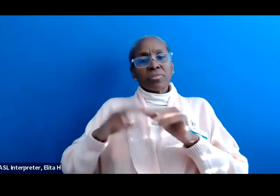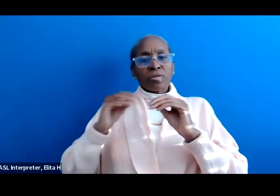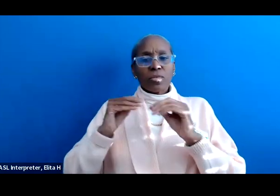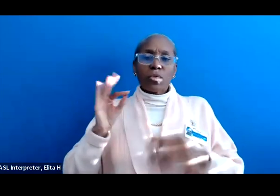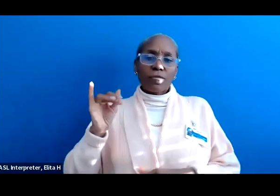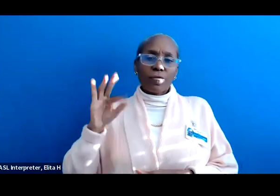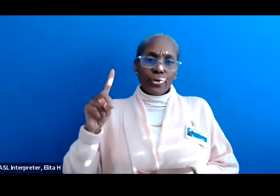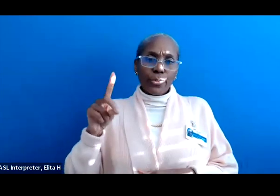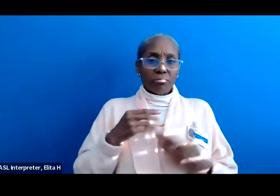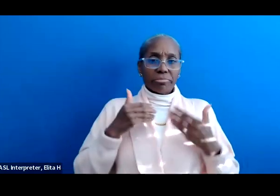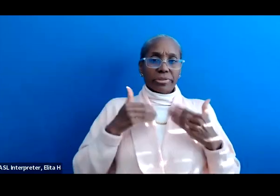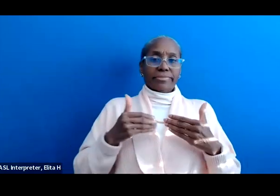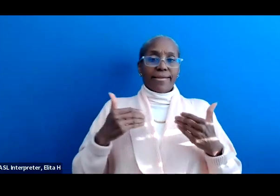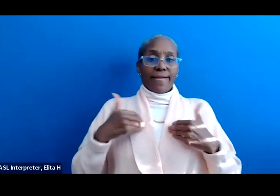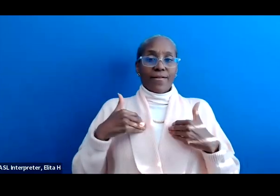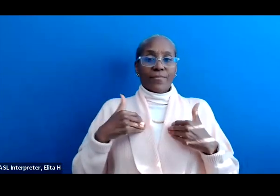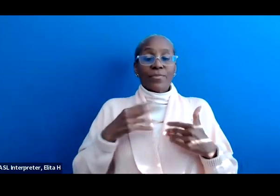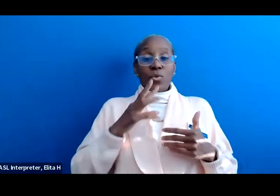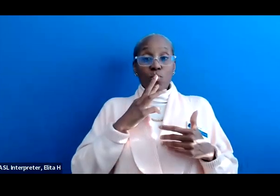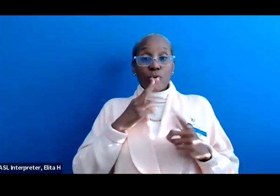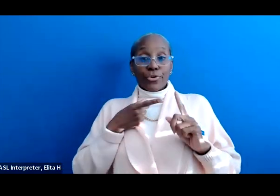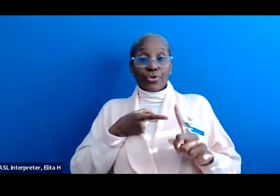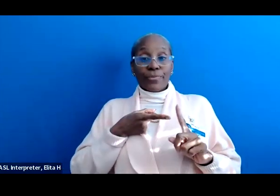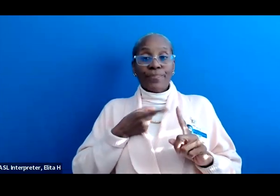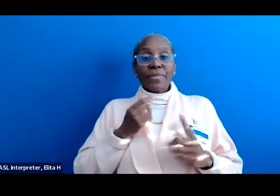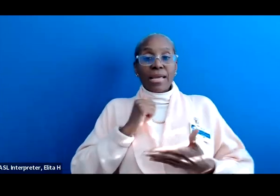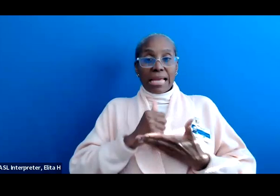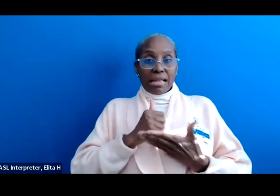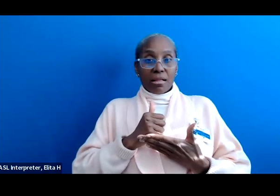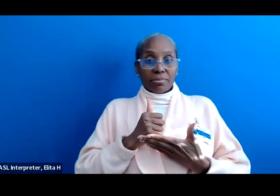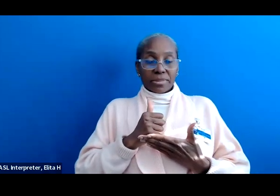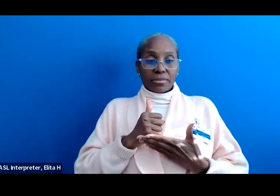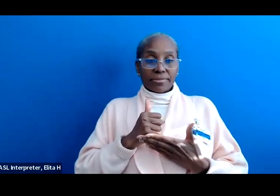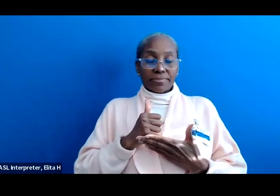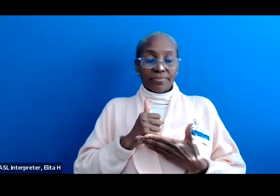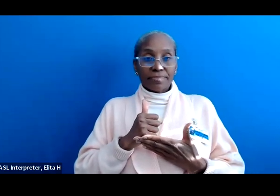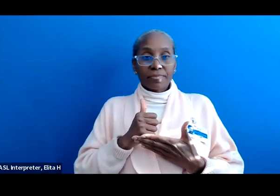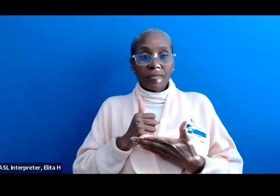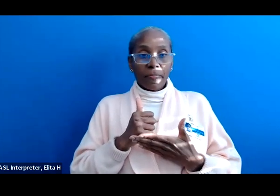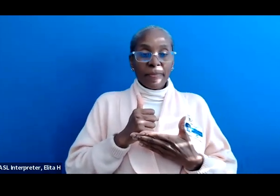But have fluid, especially water, because that helps, some of that water goes into the stool.